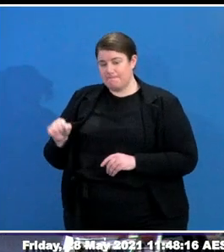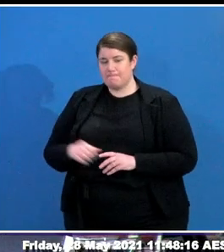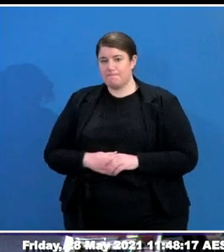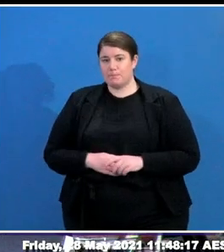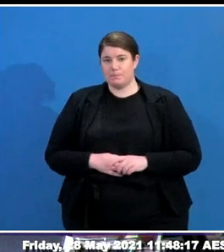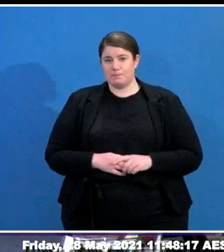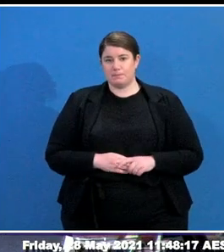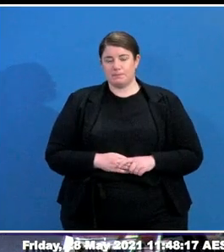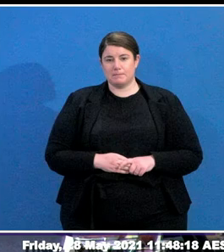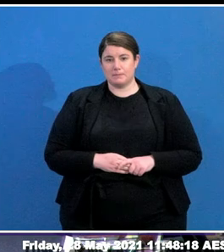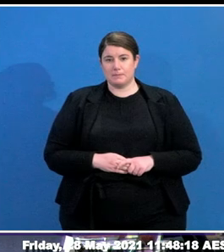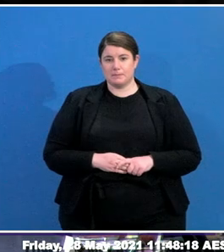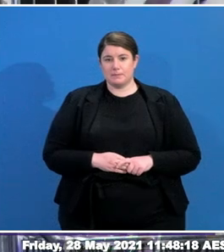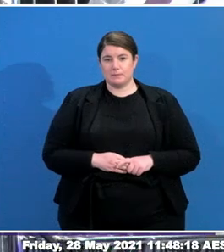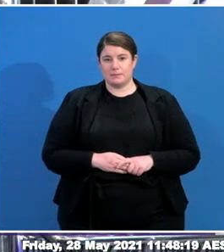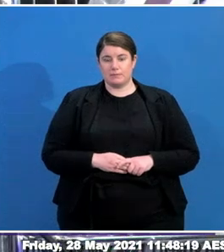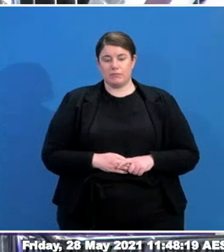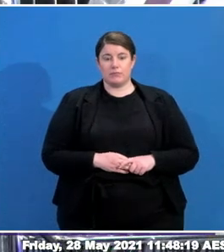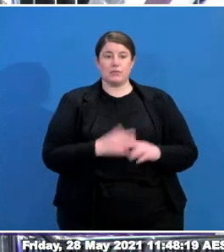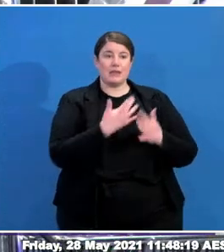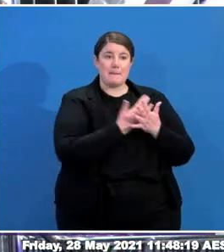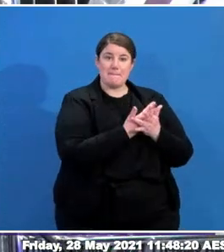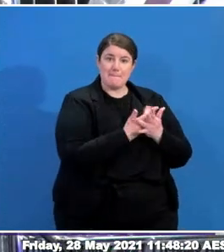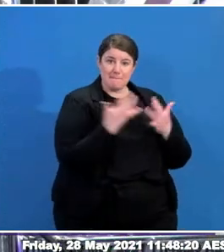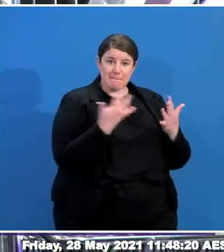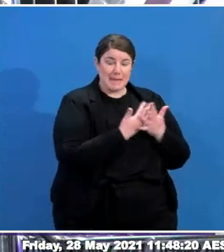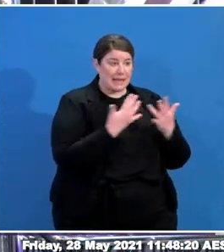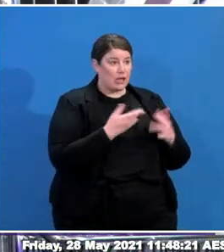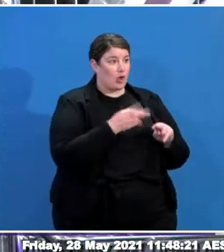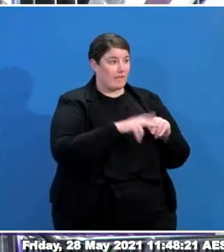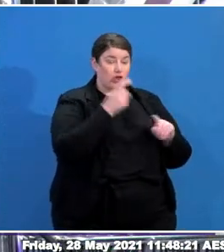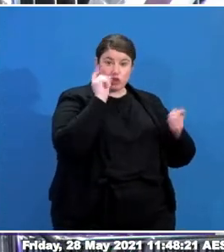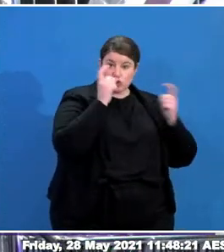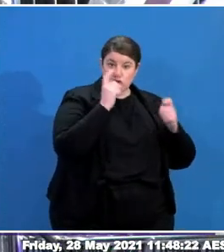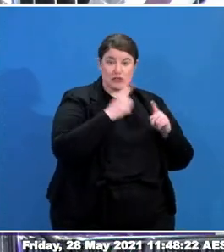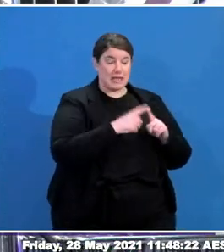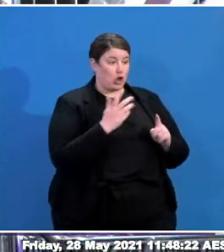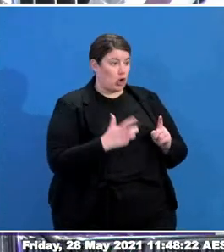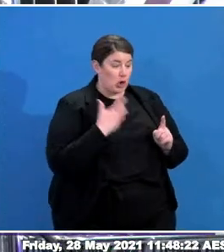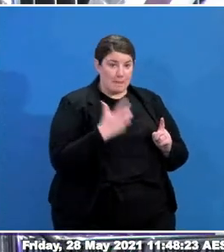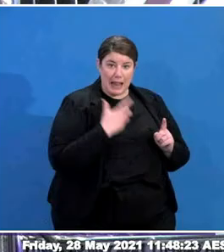Do you accept that many of the concerns and complaints raised by